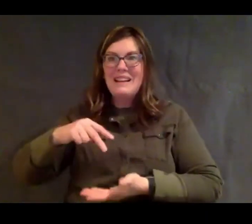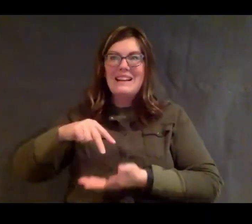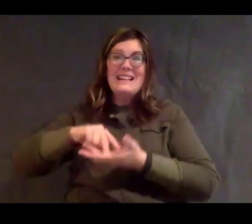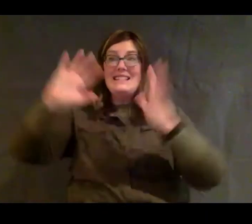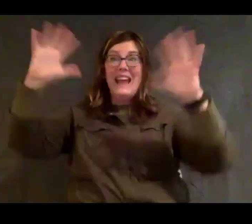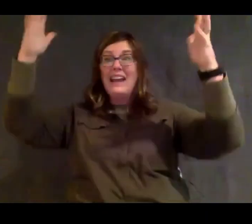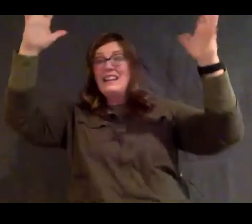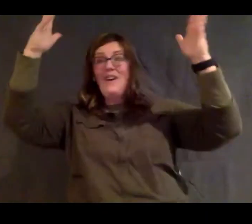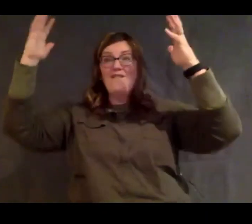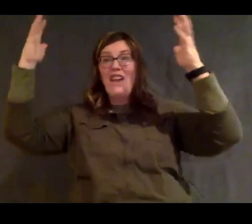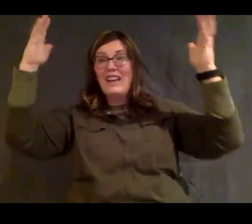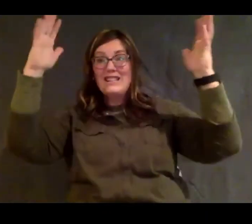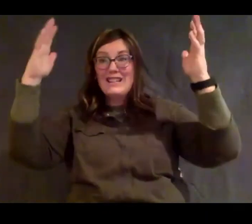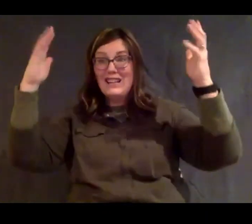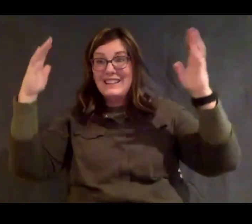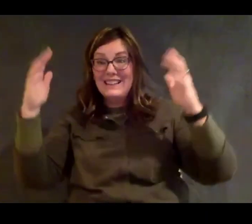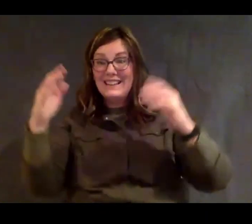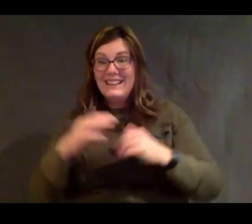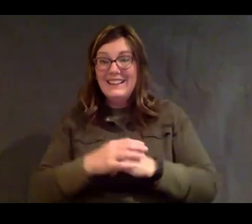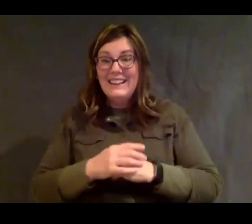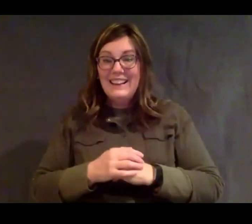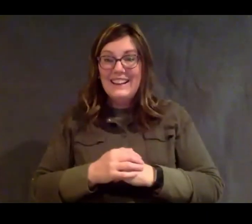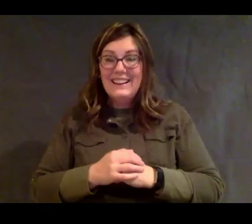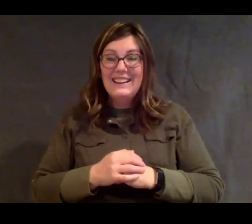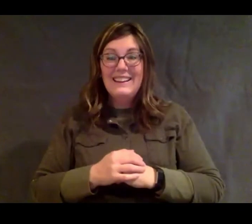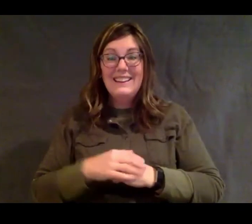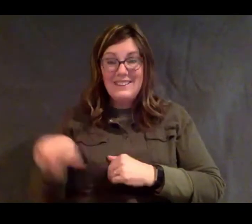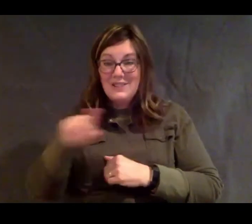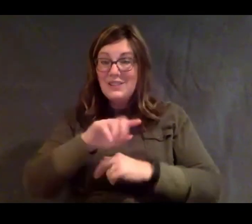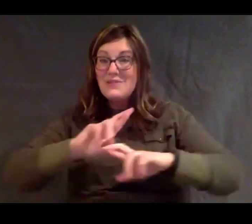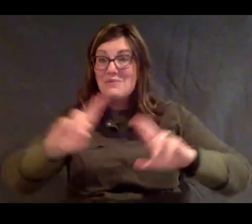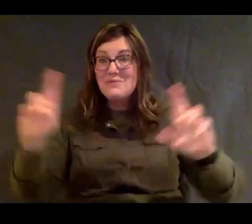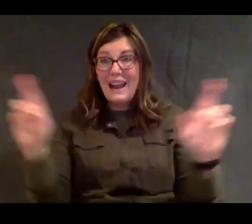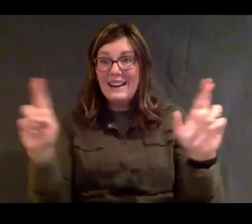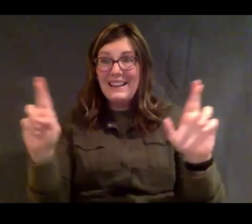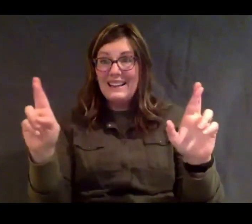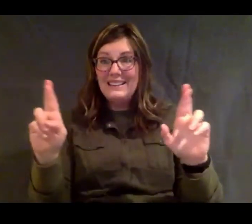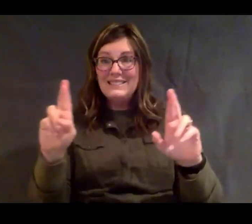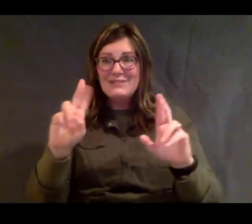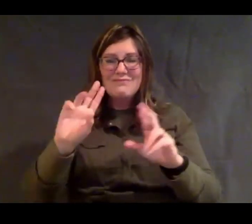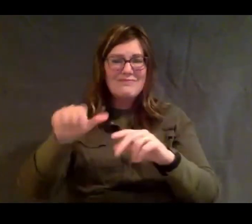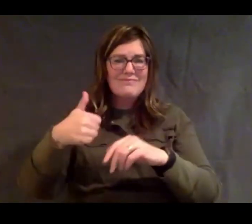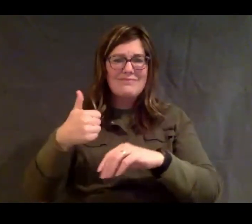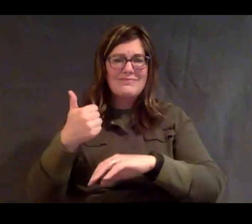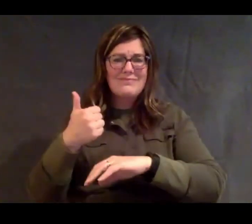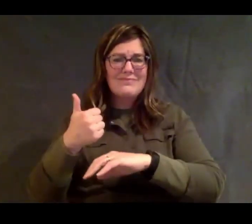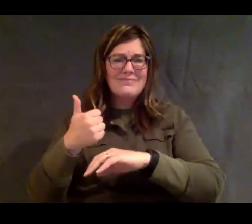rolled up your sleeves and ready so great listen don't forget to follow me on social media facebook